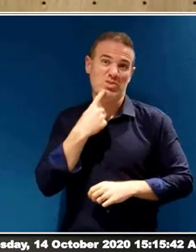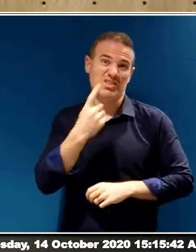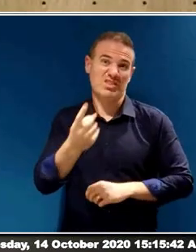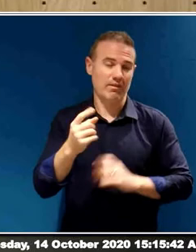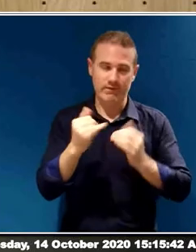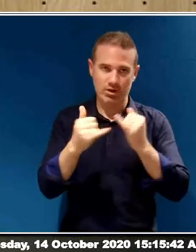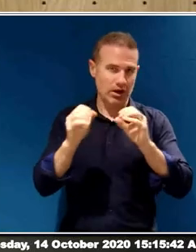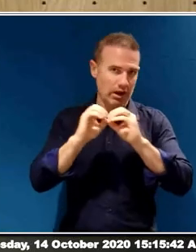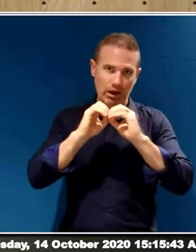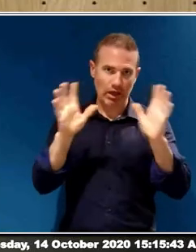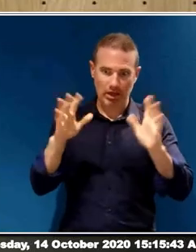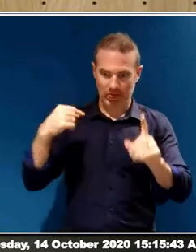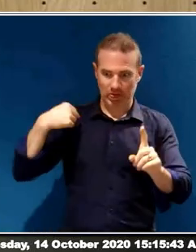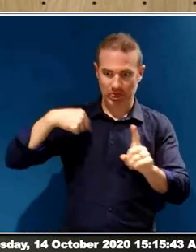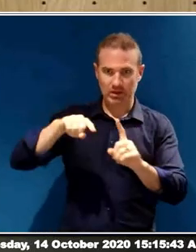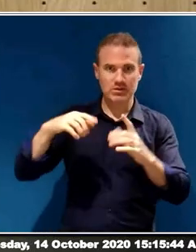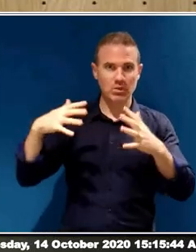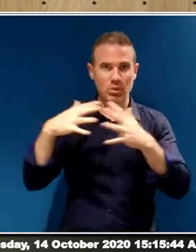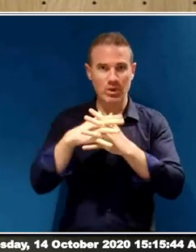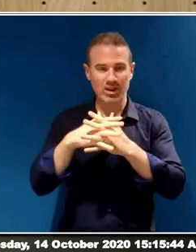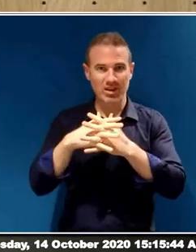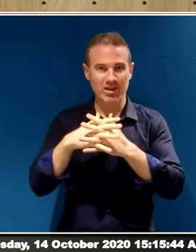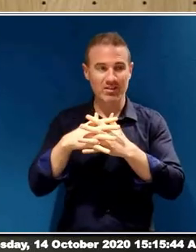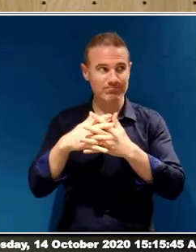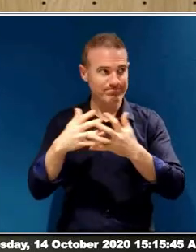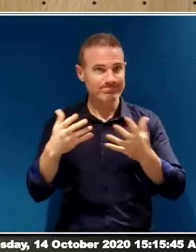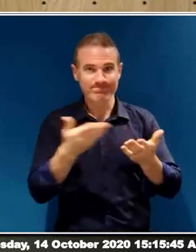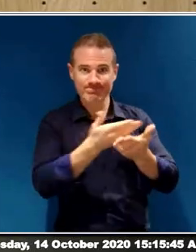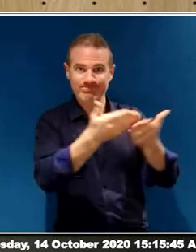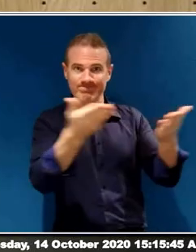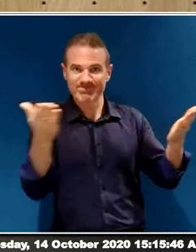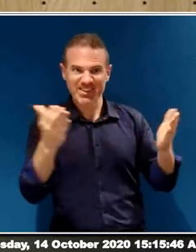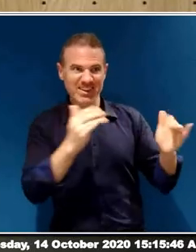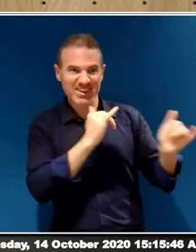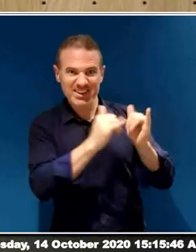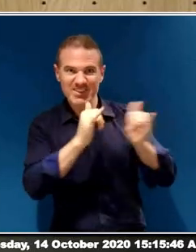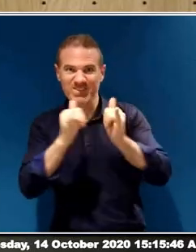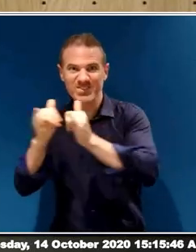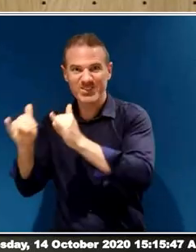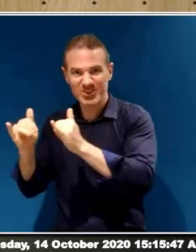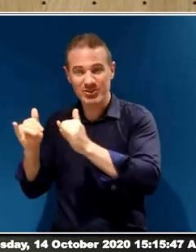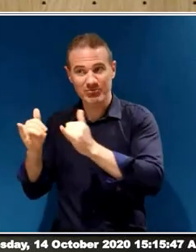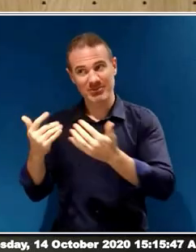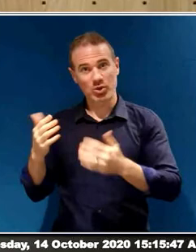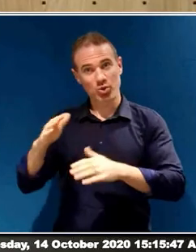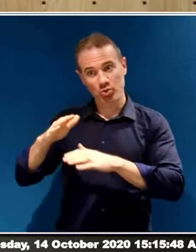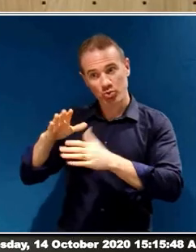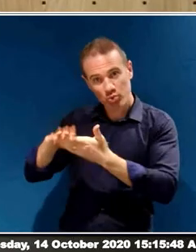perspective of students and their families, the provisions of adjustments can be life-altering.